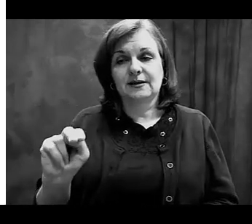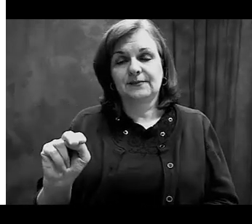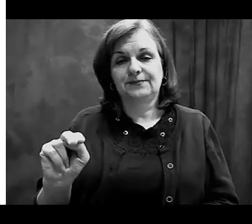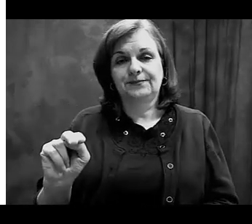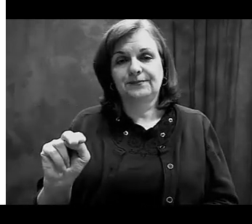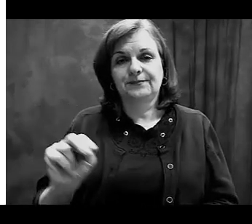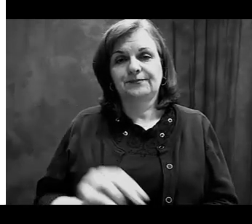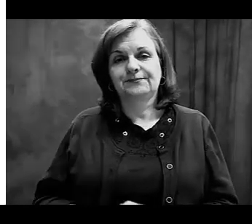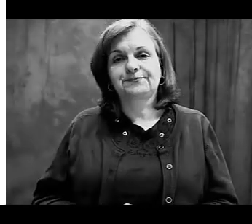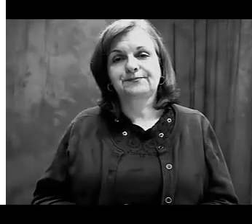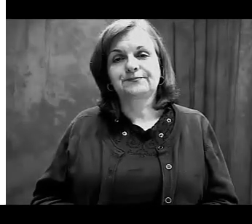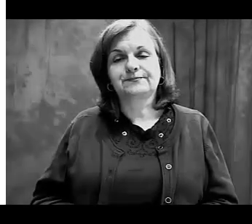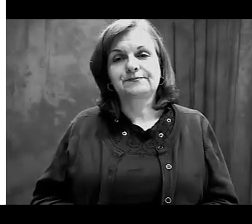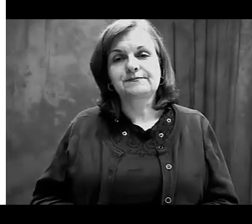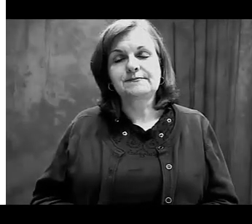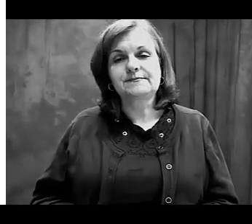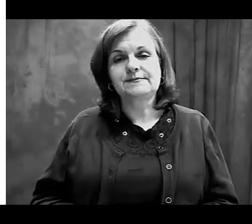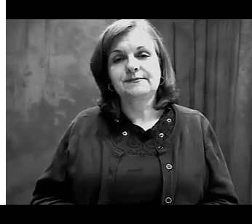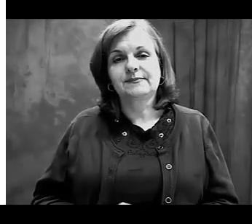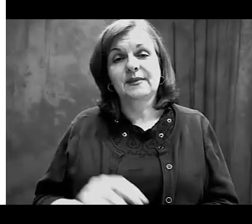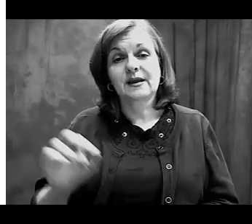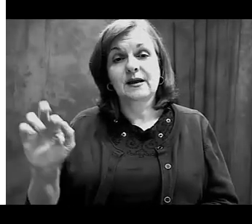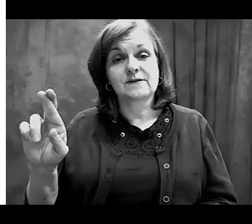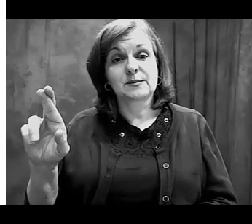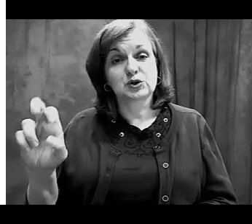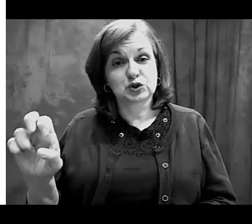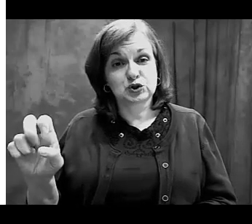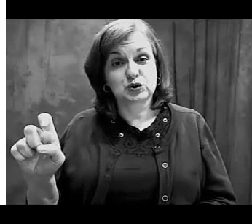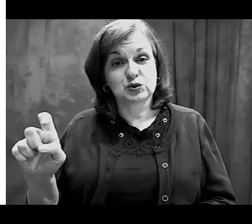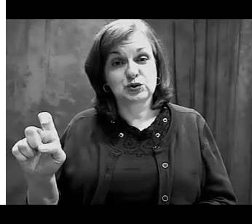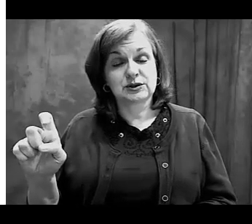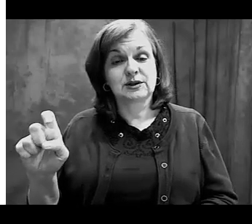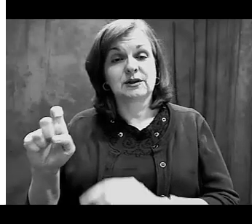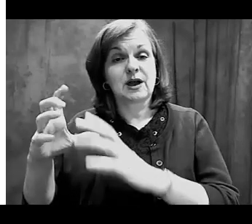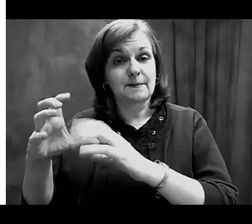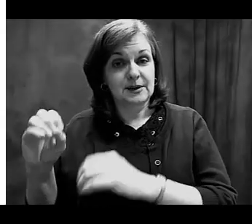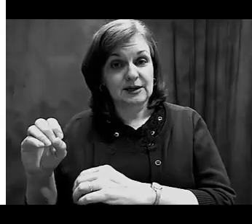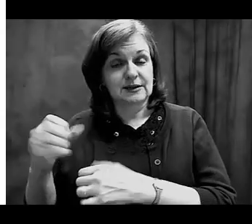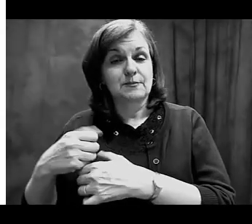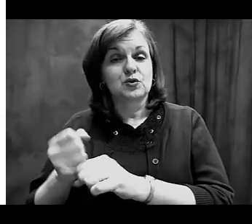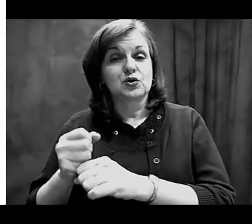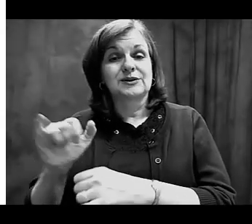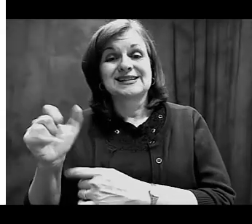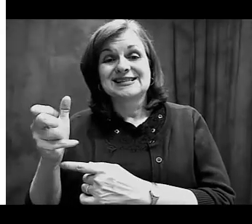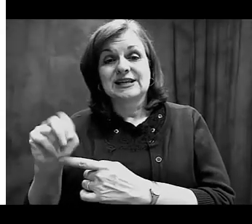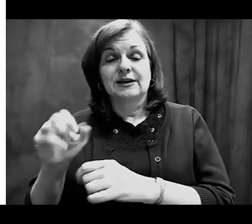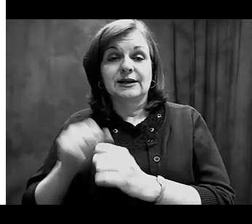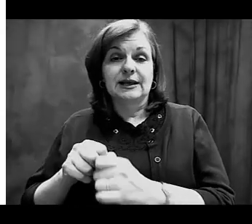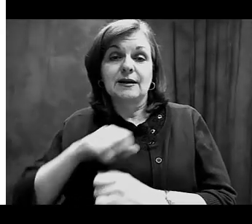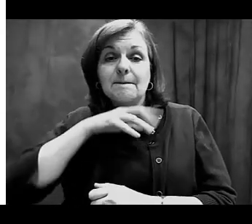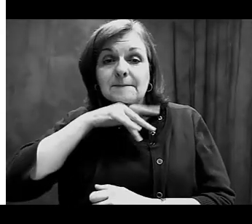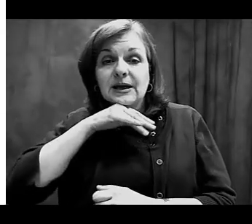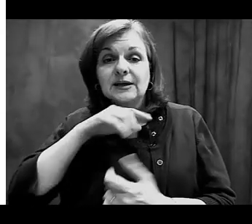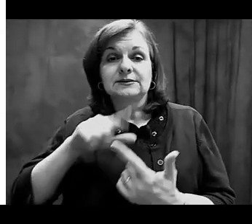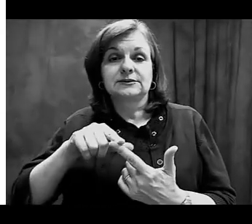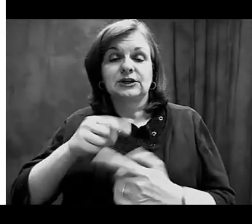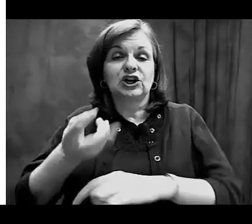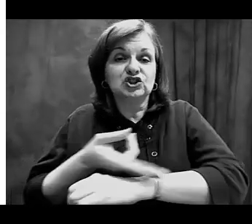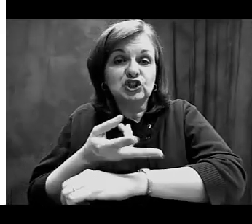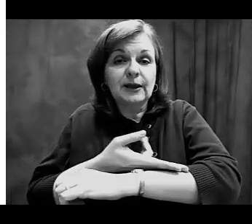so pharmaceutical industries have looked at at producing insulin in pigs and sheep and goats